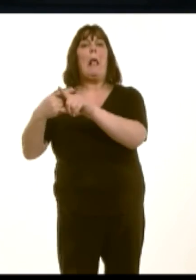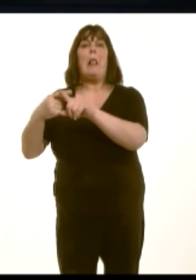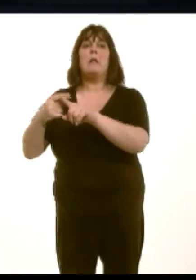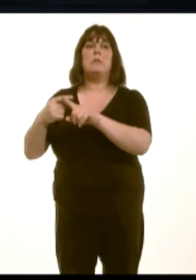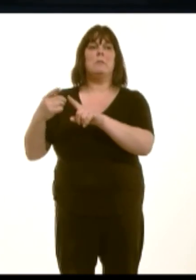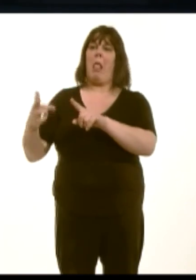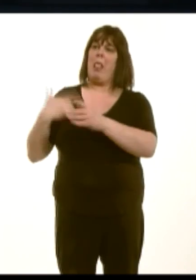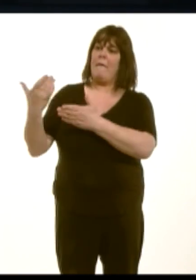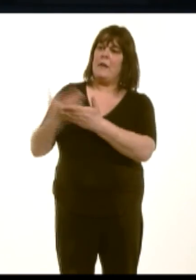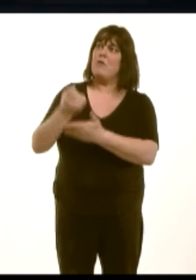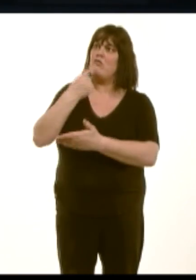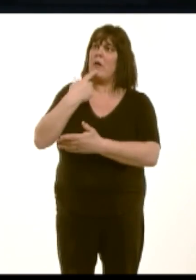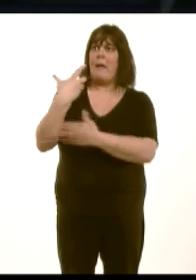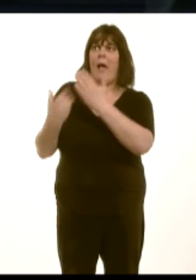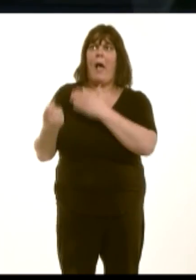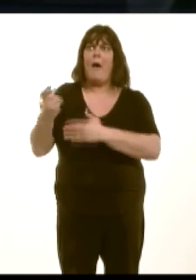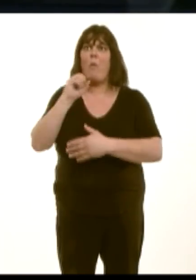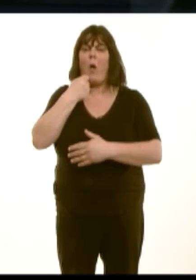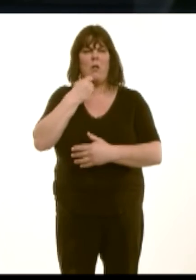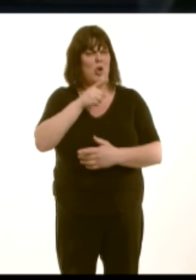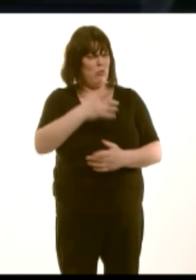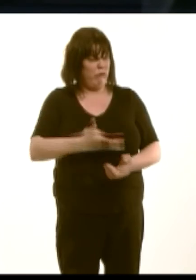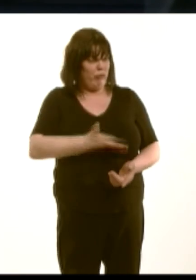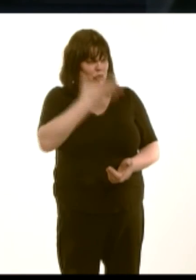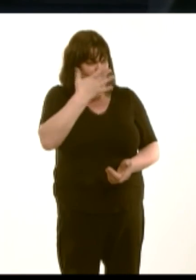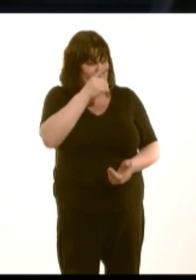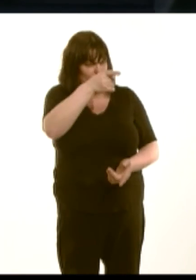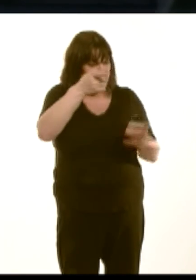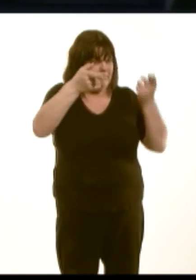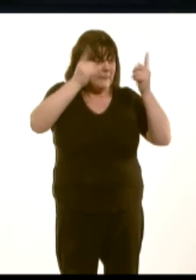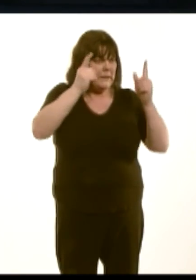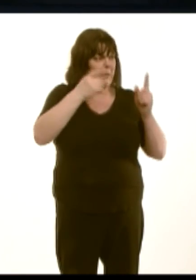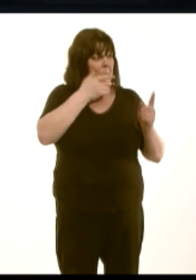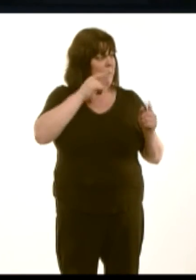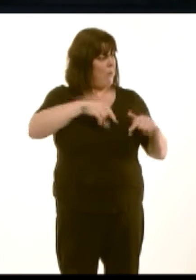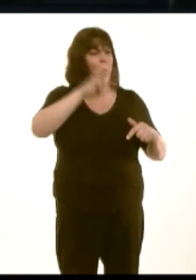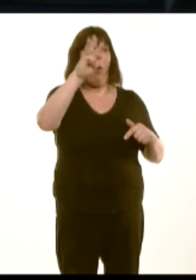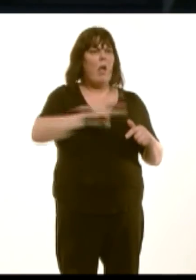Are you not ashamed as the First Minister of Wales that people are potentially dying